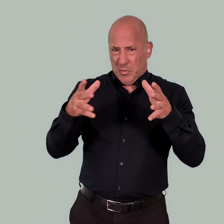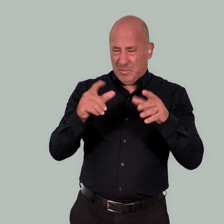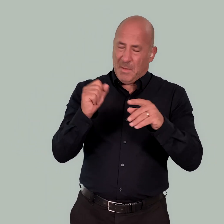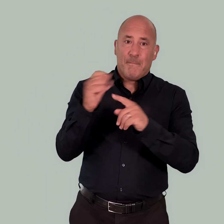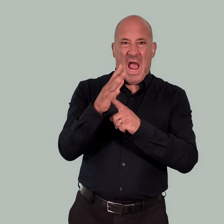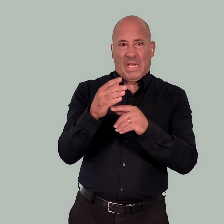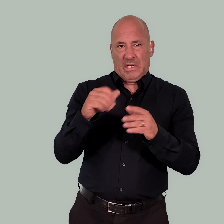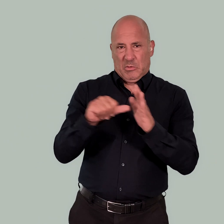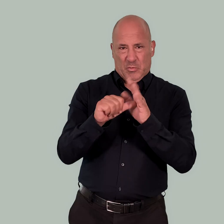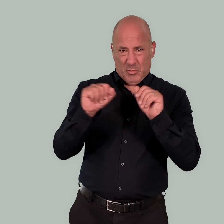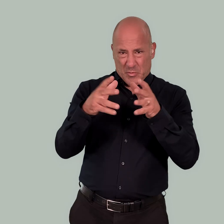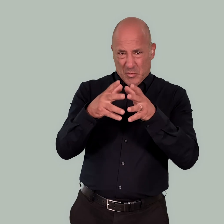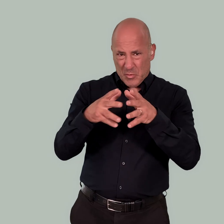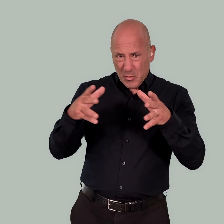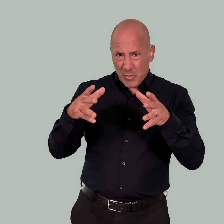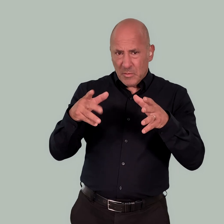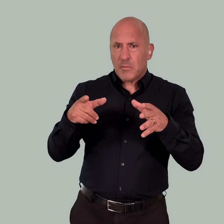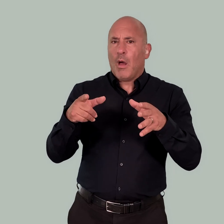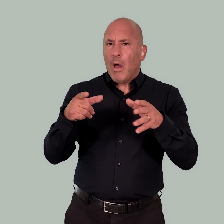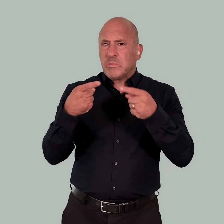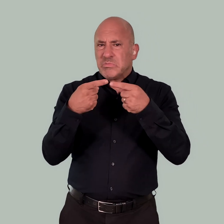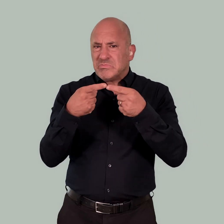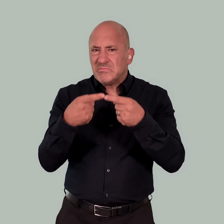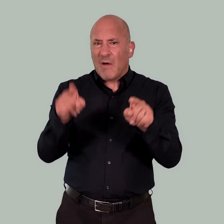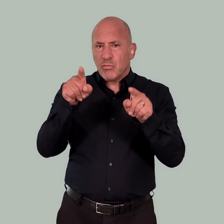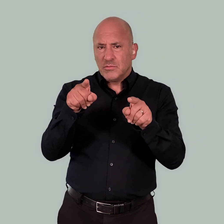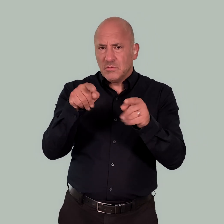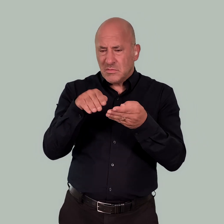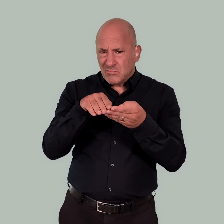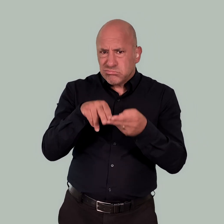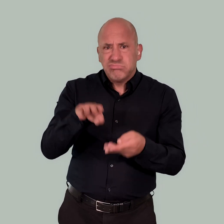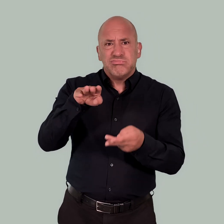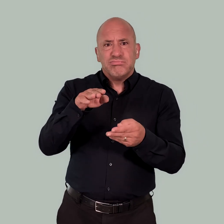particularly as a primary condition, does not show a substantially different trend